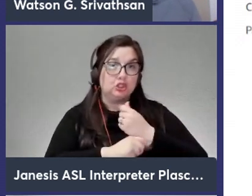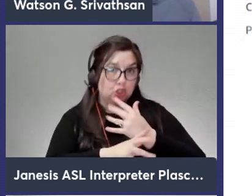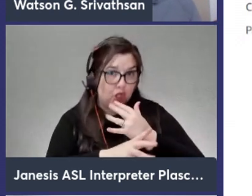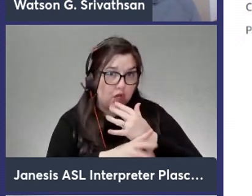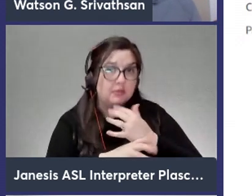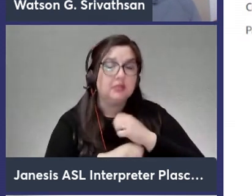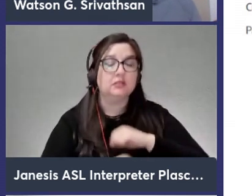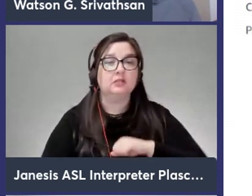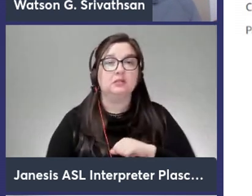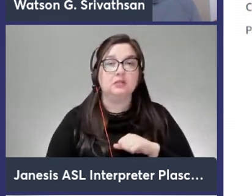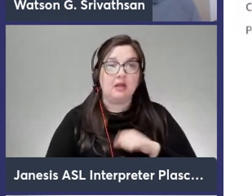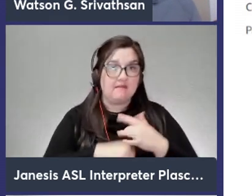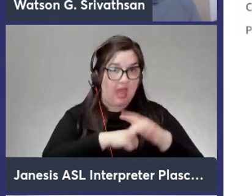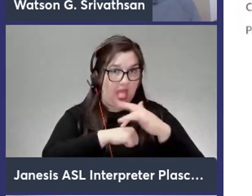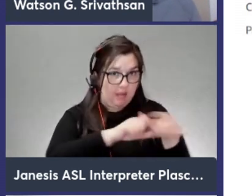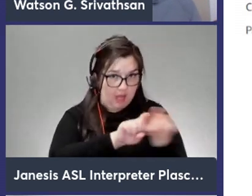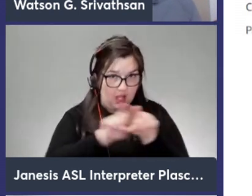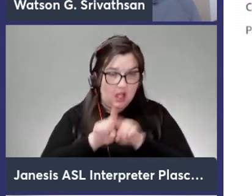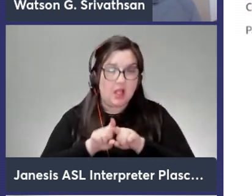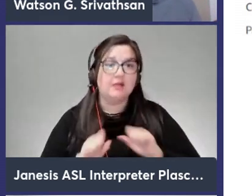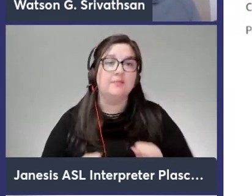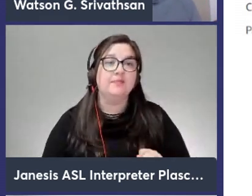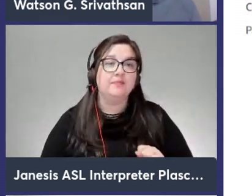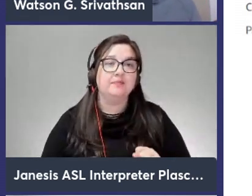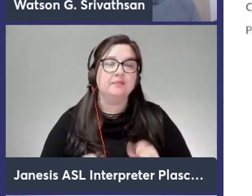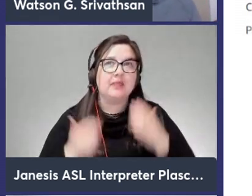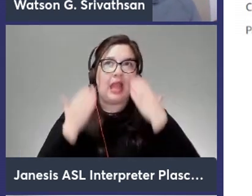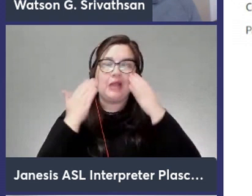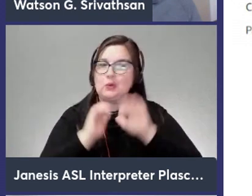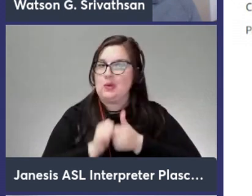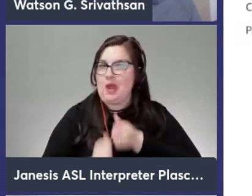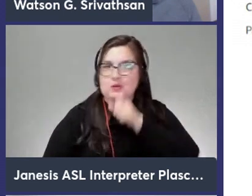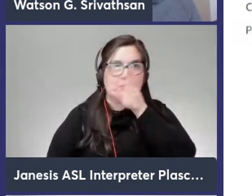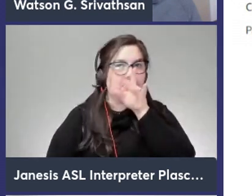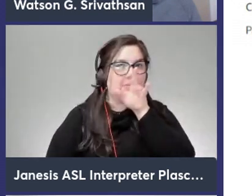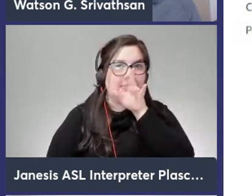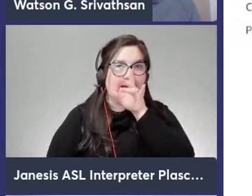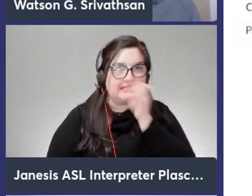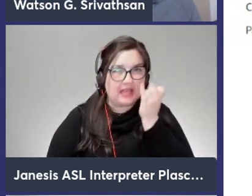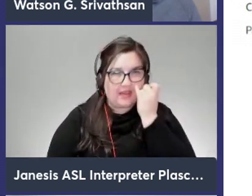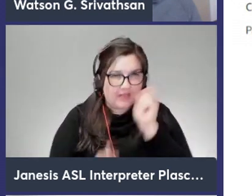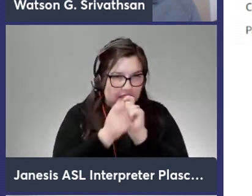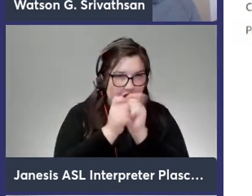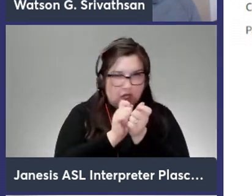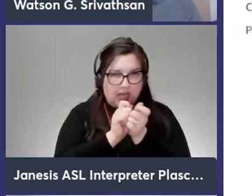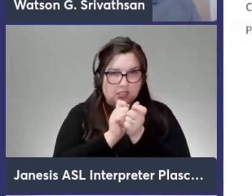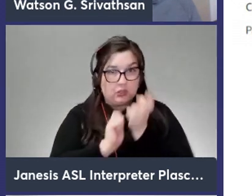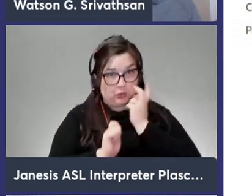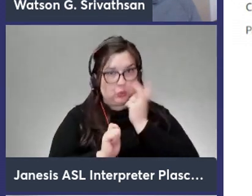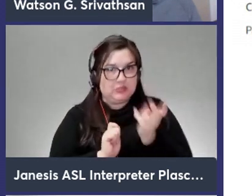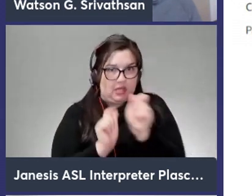I don't know how to pronounce it, but if I change that, it changes.